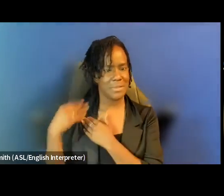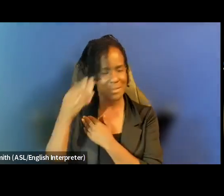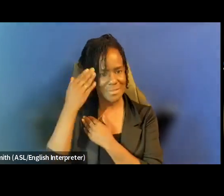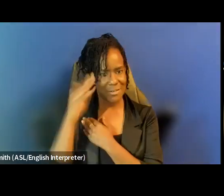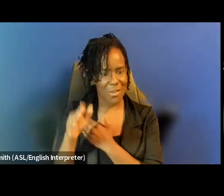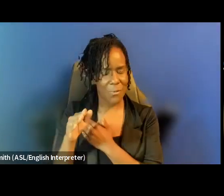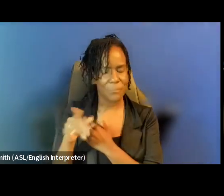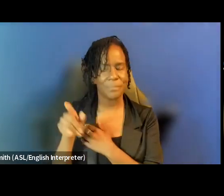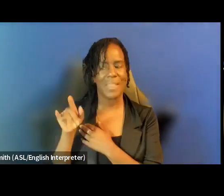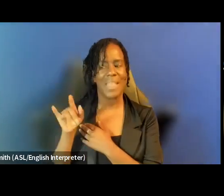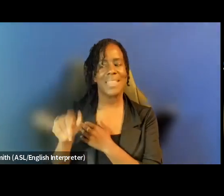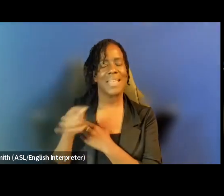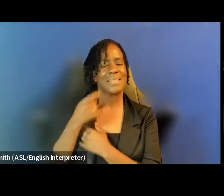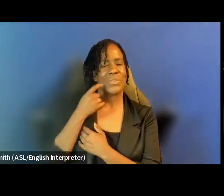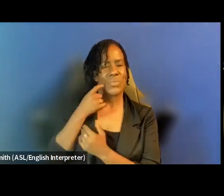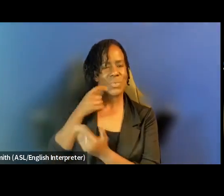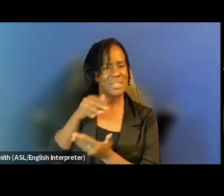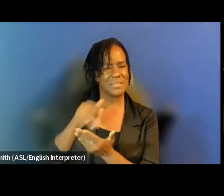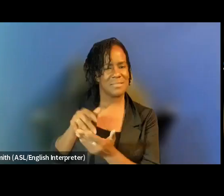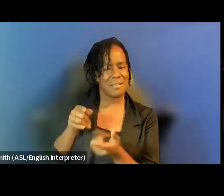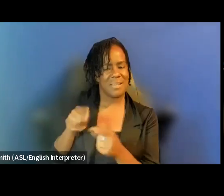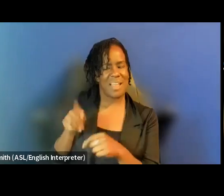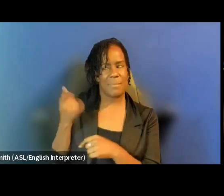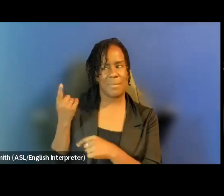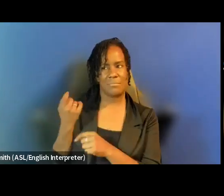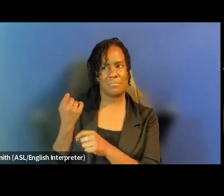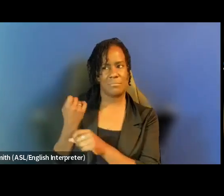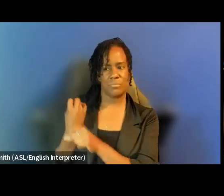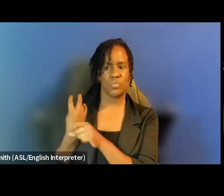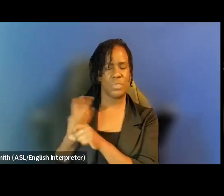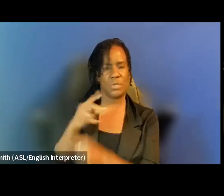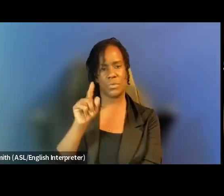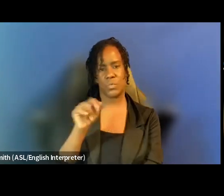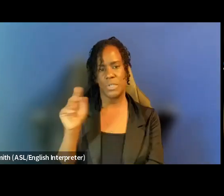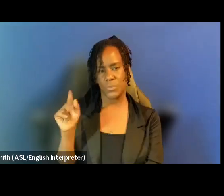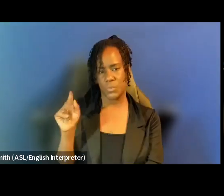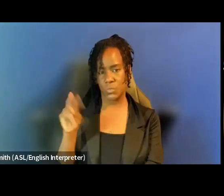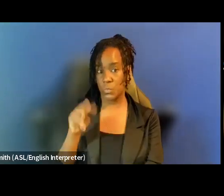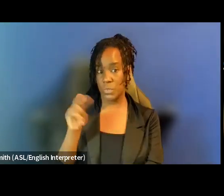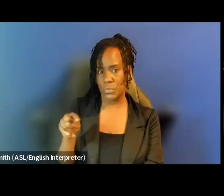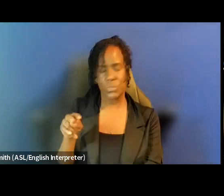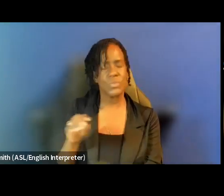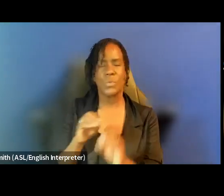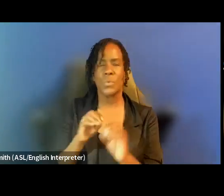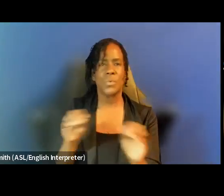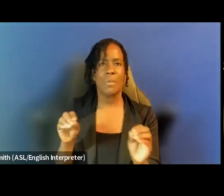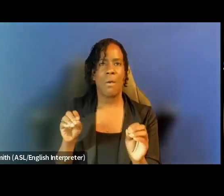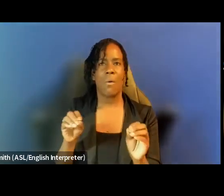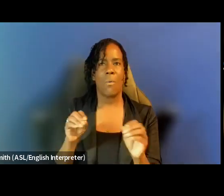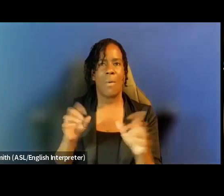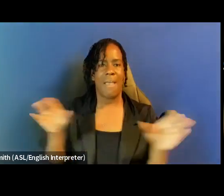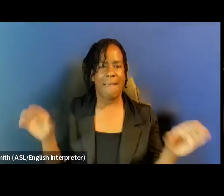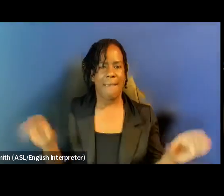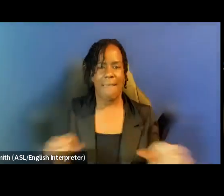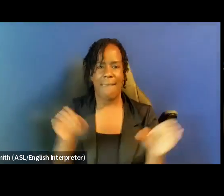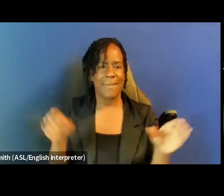the -- That is a study conducted by a colleague of mine